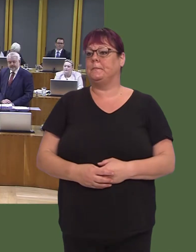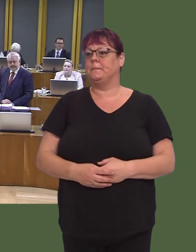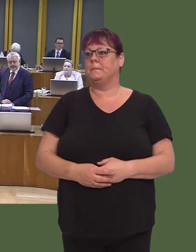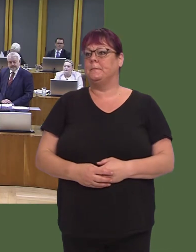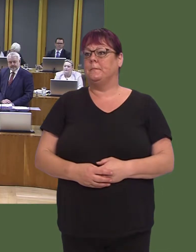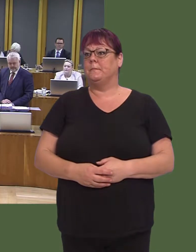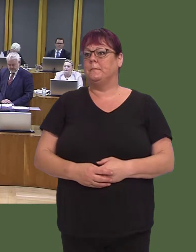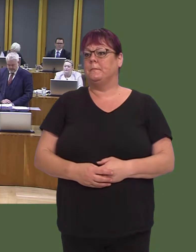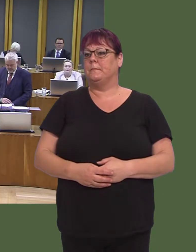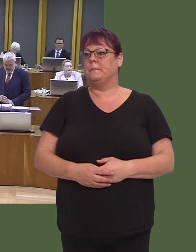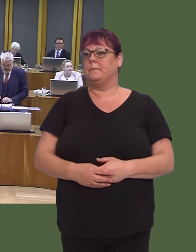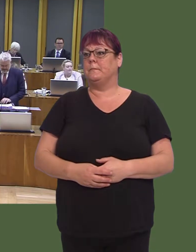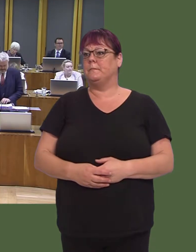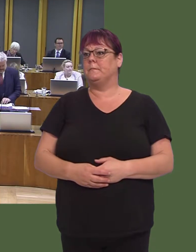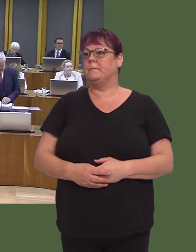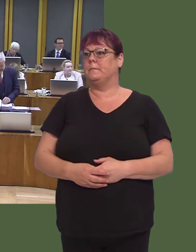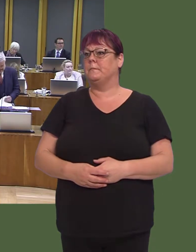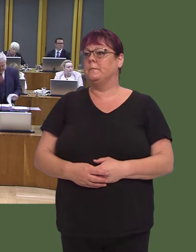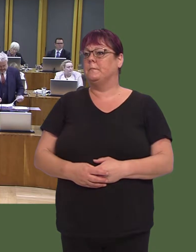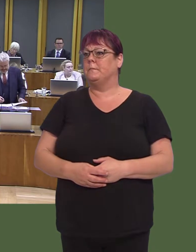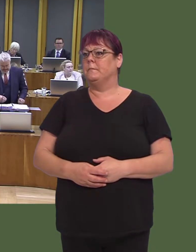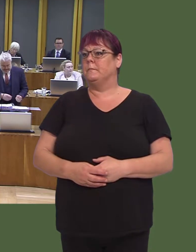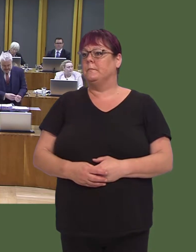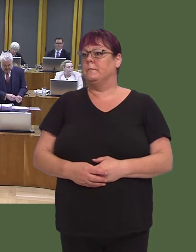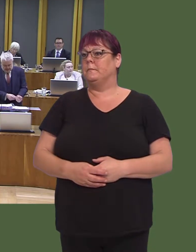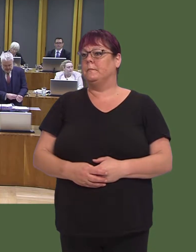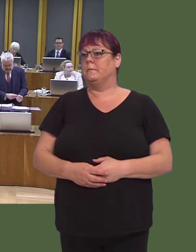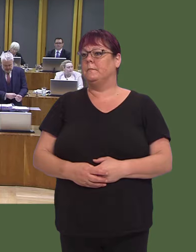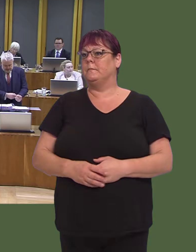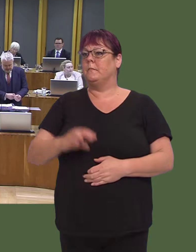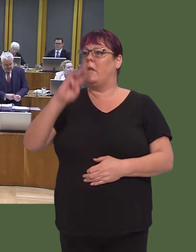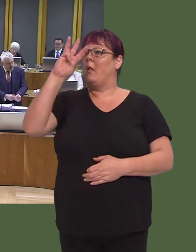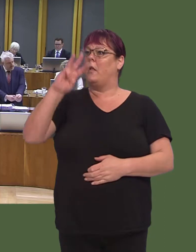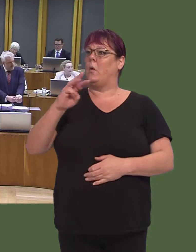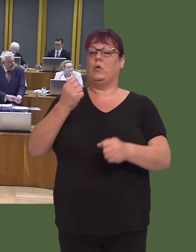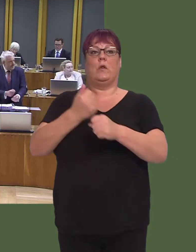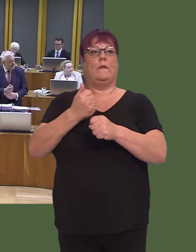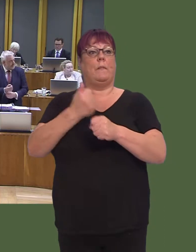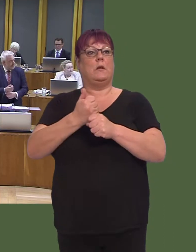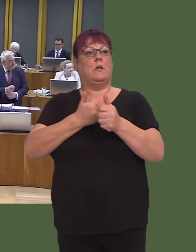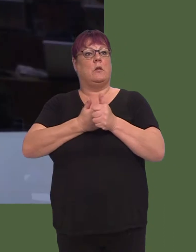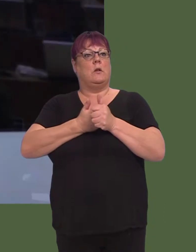Mark Reckless AM: I'm pleased to hear that Welsh Government will at least be supporting